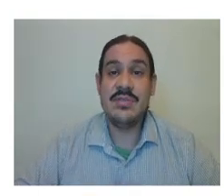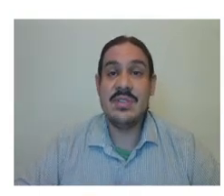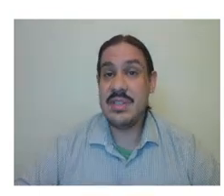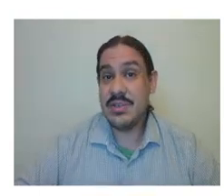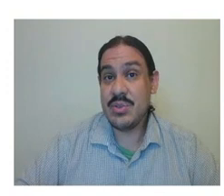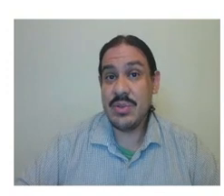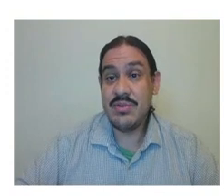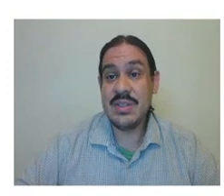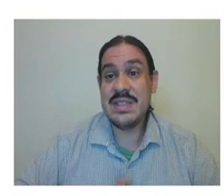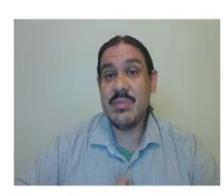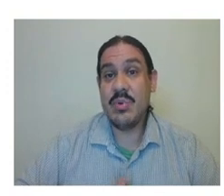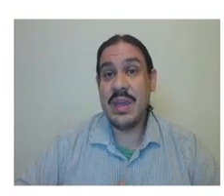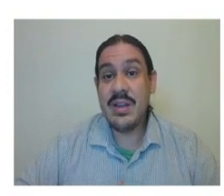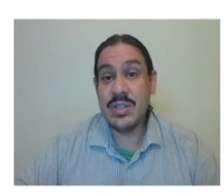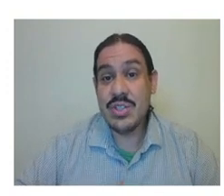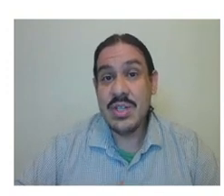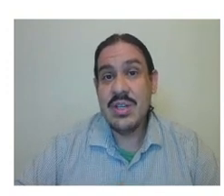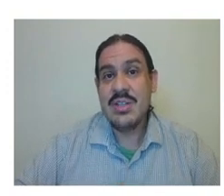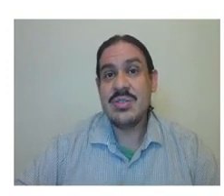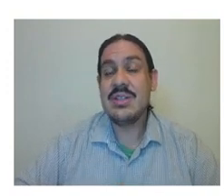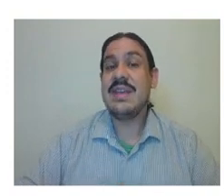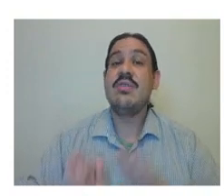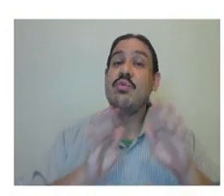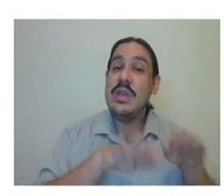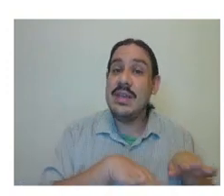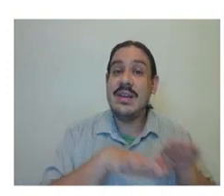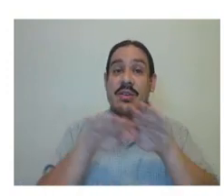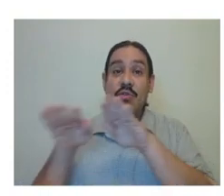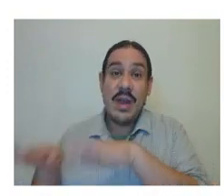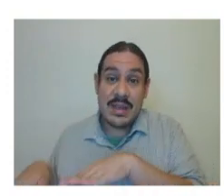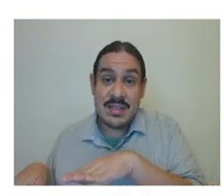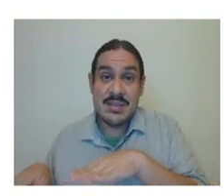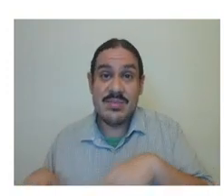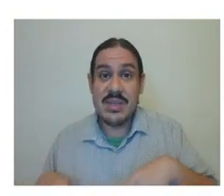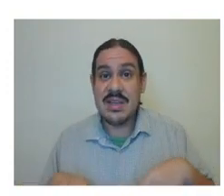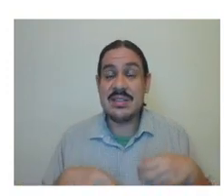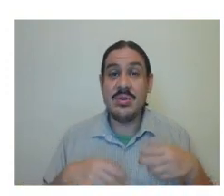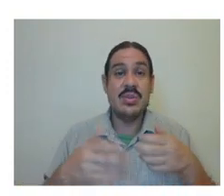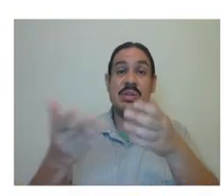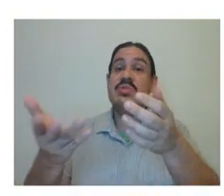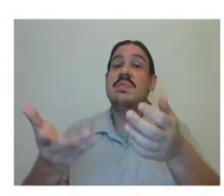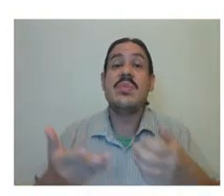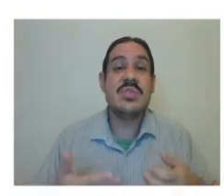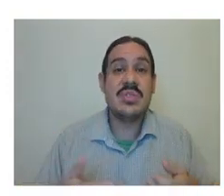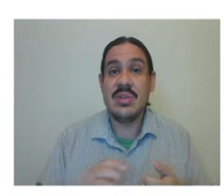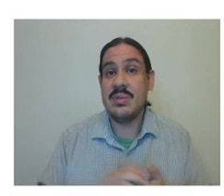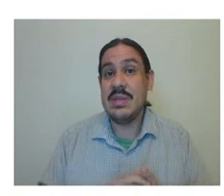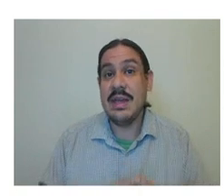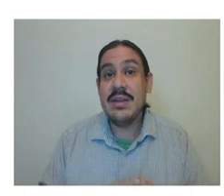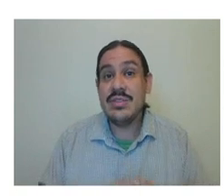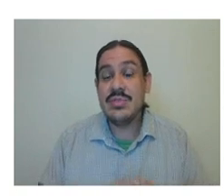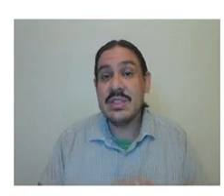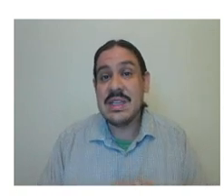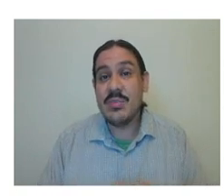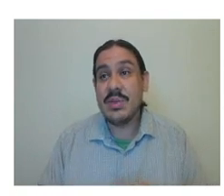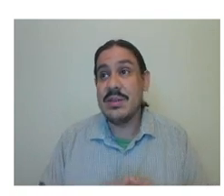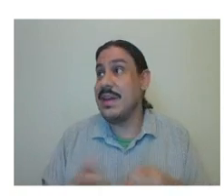and the internet is going to be in English there's no writing systems that are in regular use for